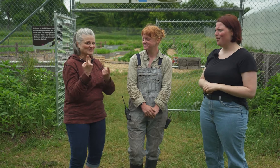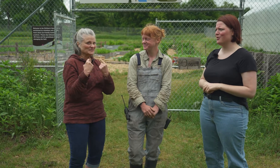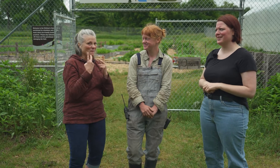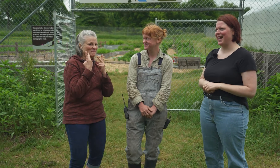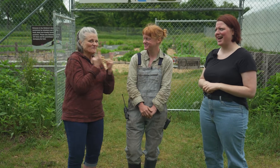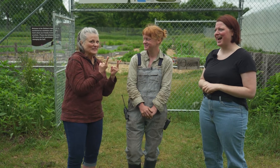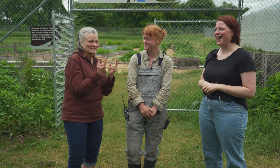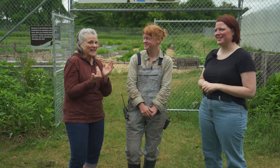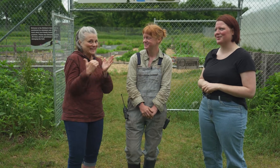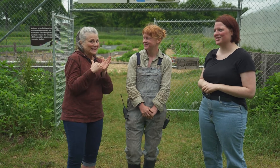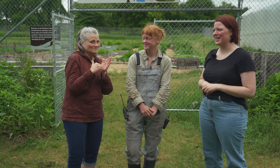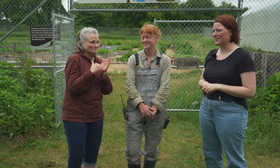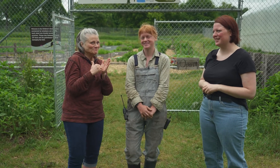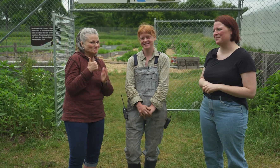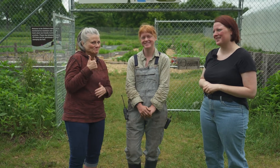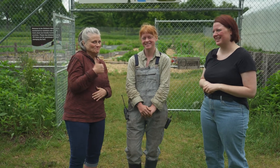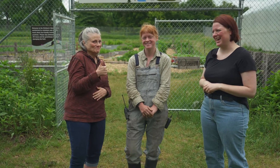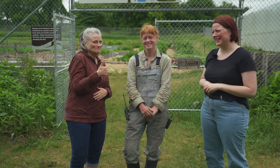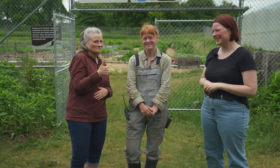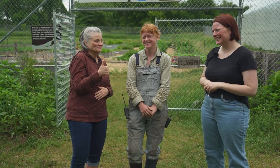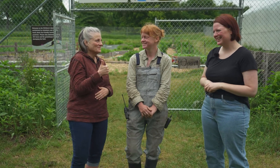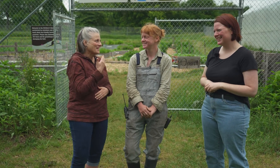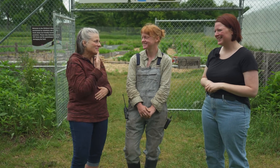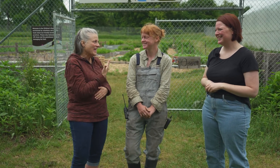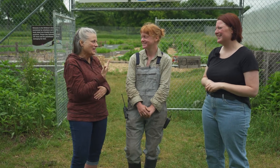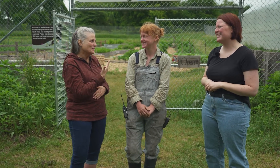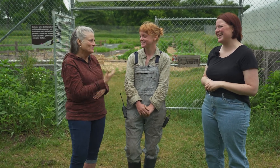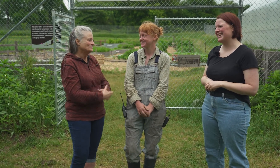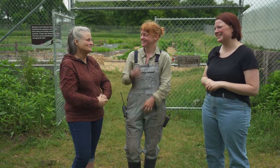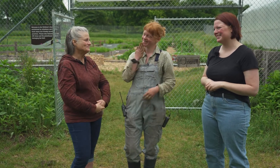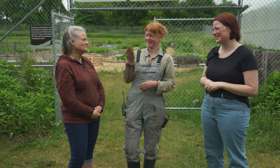Oh yeah, I think we should definitely come visit again. Thank you.